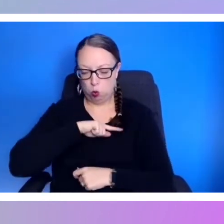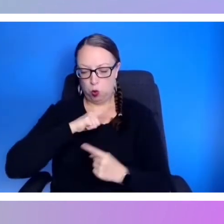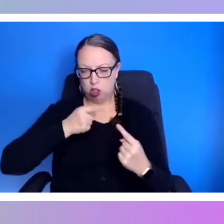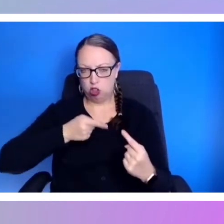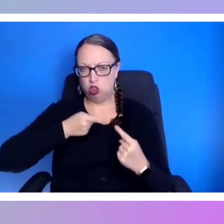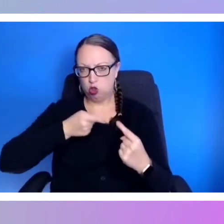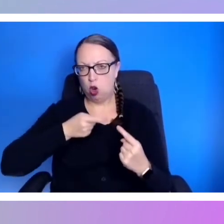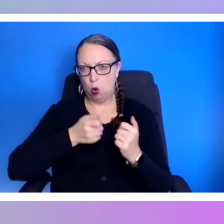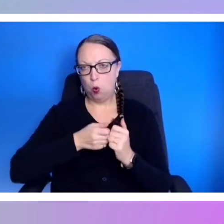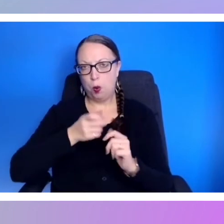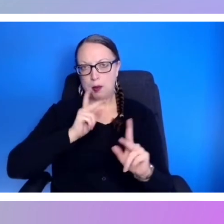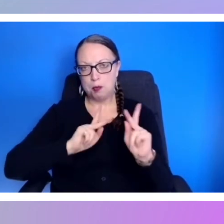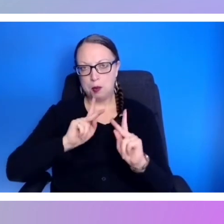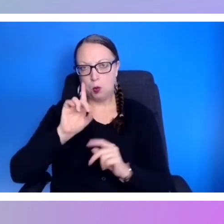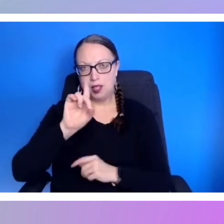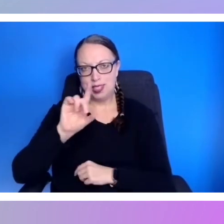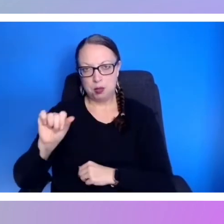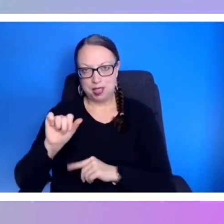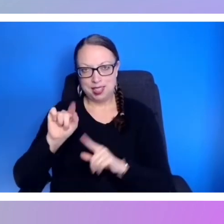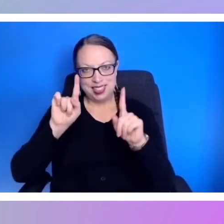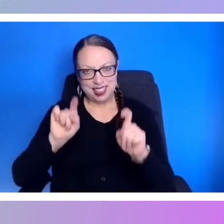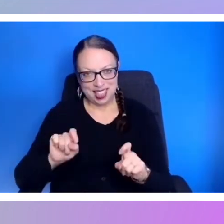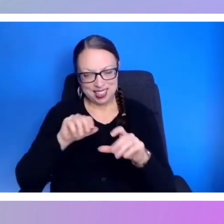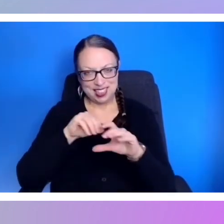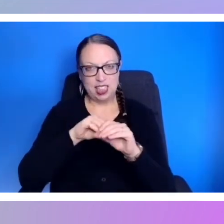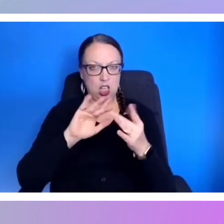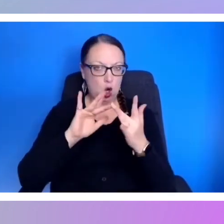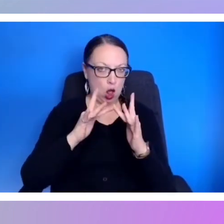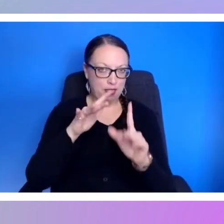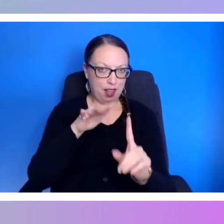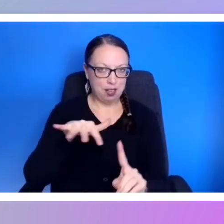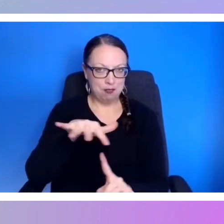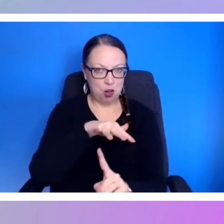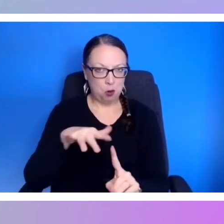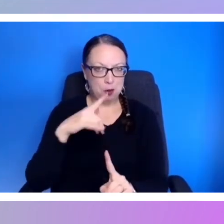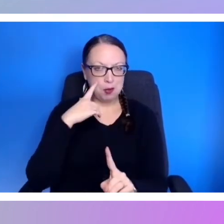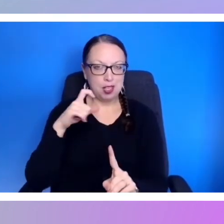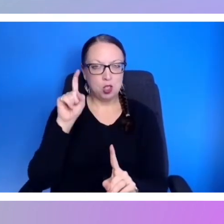with disability testing in a virtual environment since we often need a coded prototype